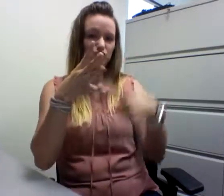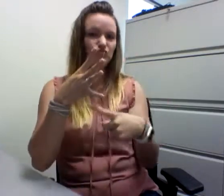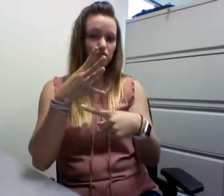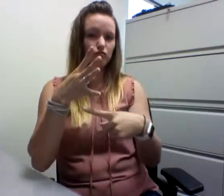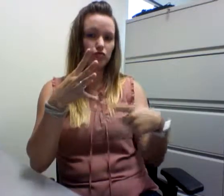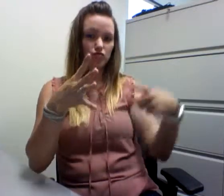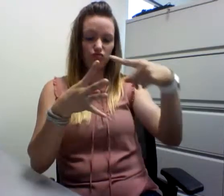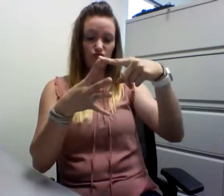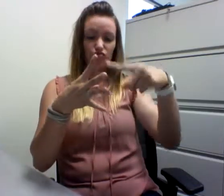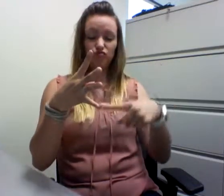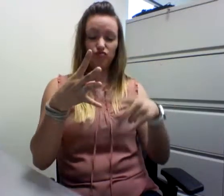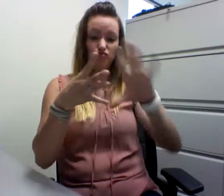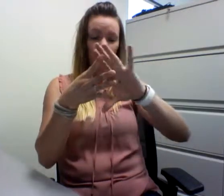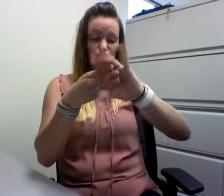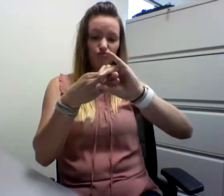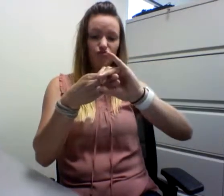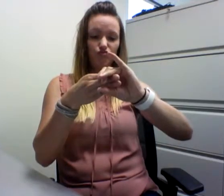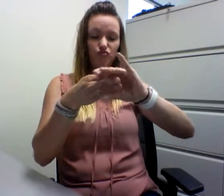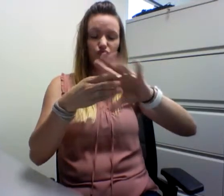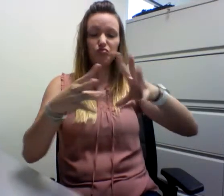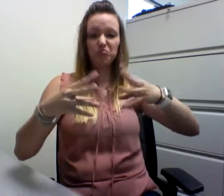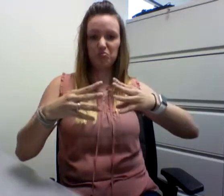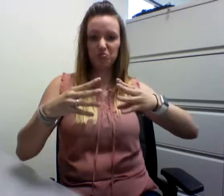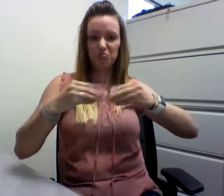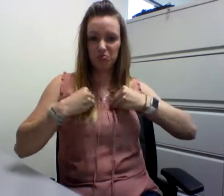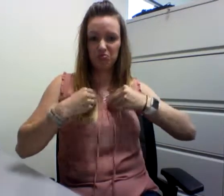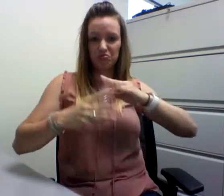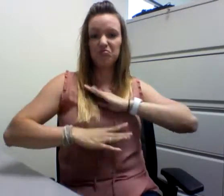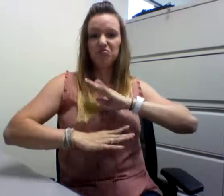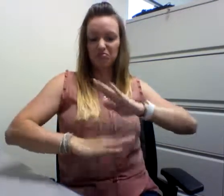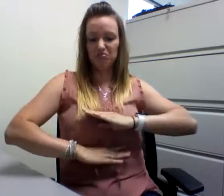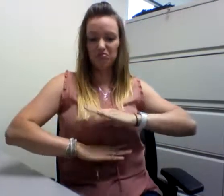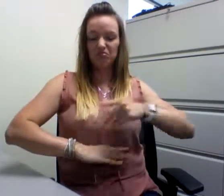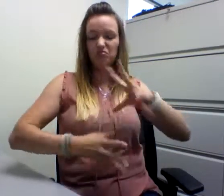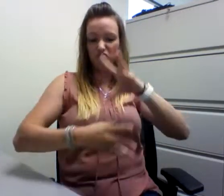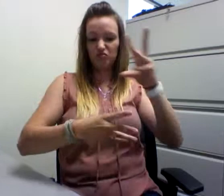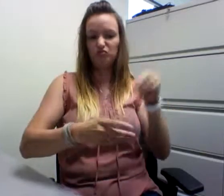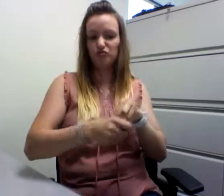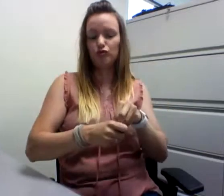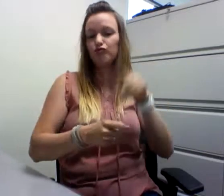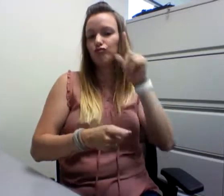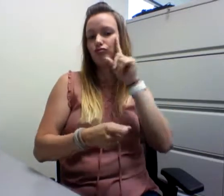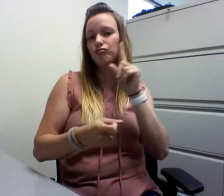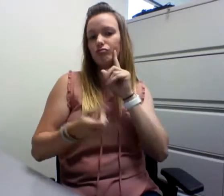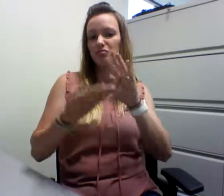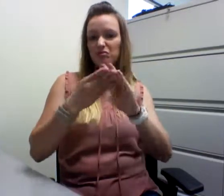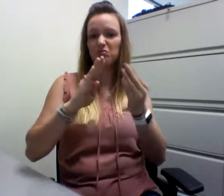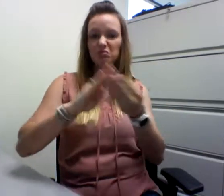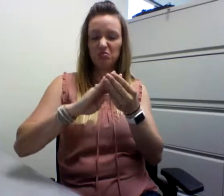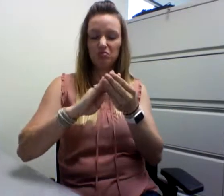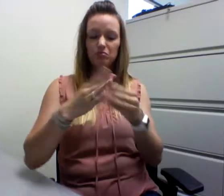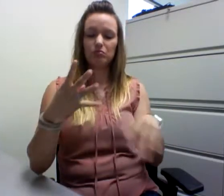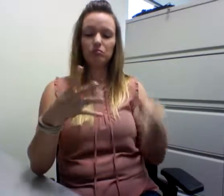MEMBERSHIP All four of these domains must be satisfied to achieve a place of membership in the Deaf community